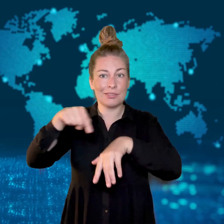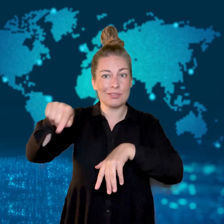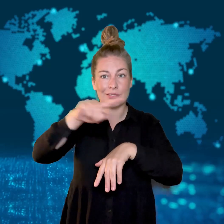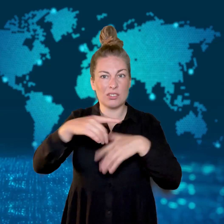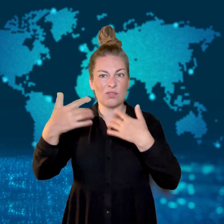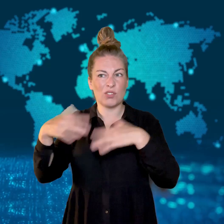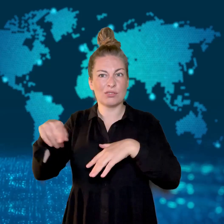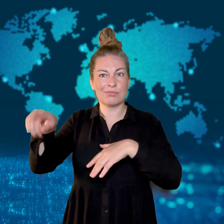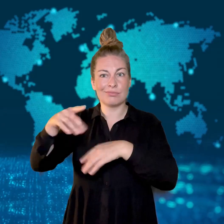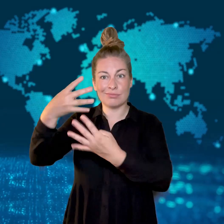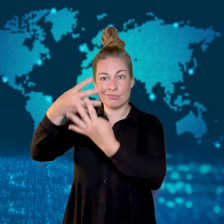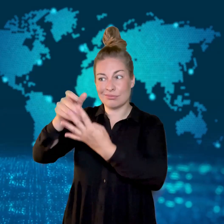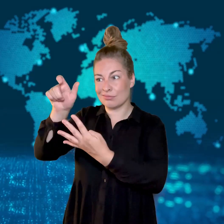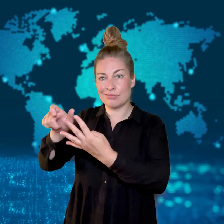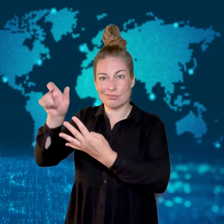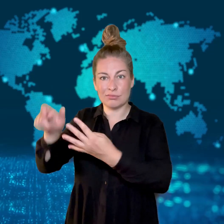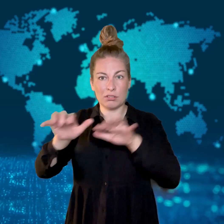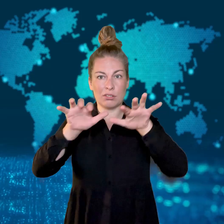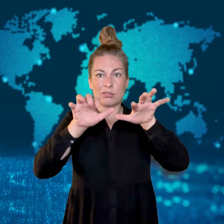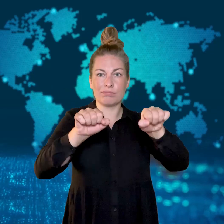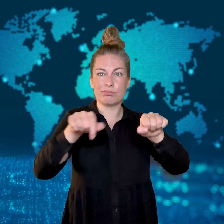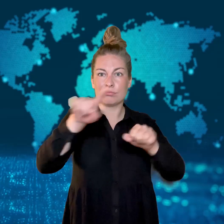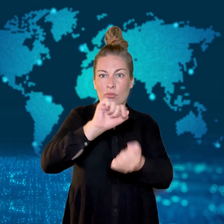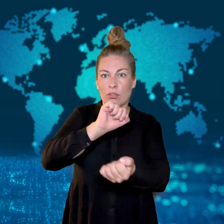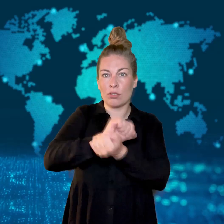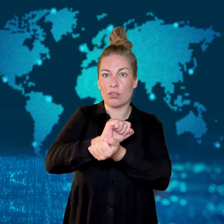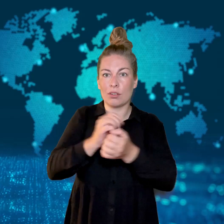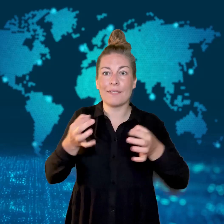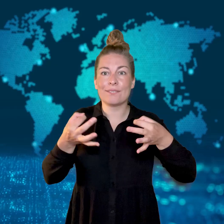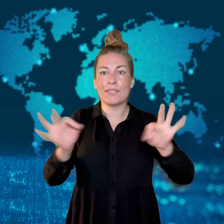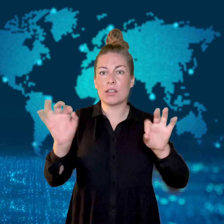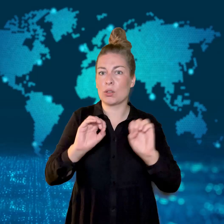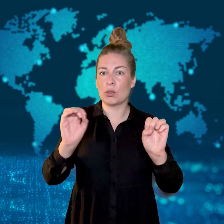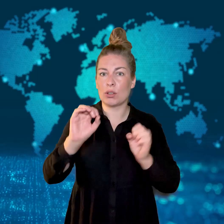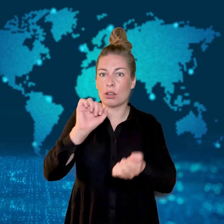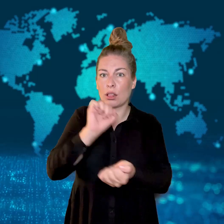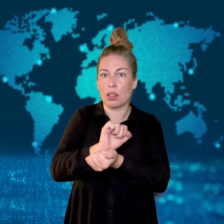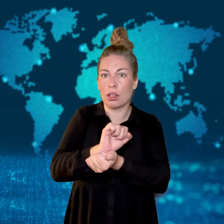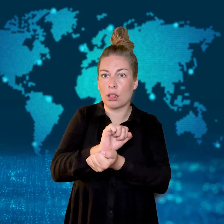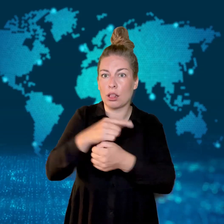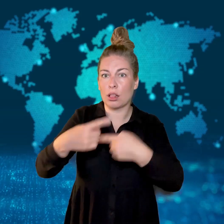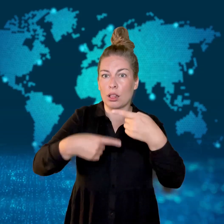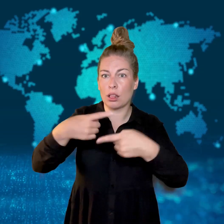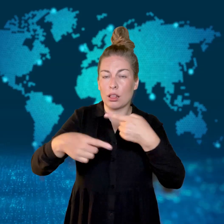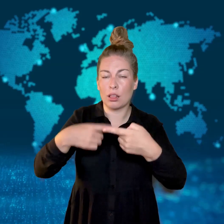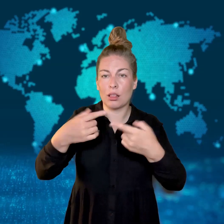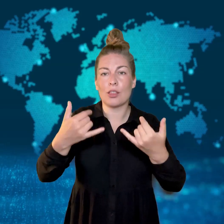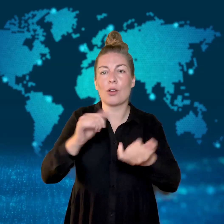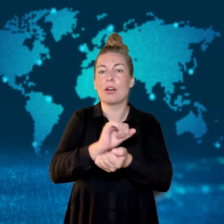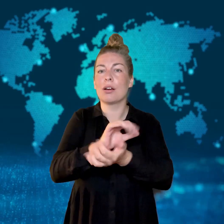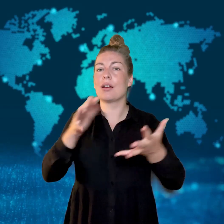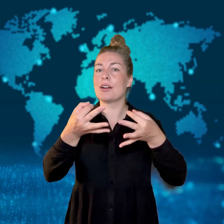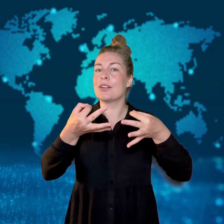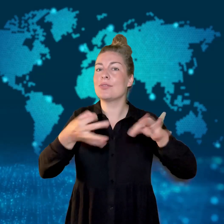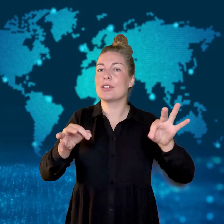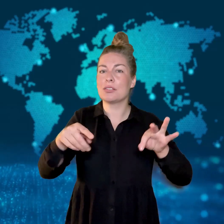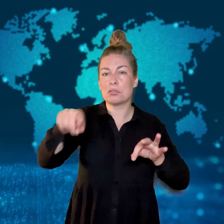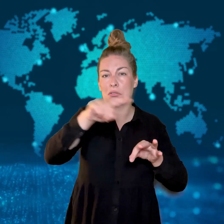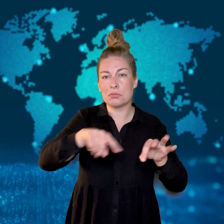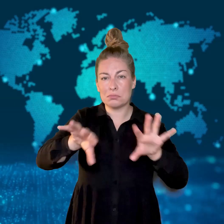after being taken hostage in Ecuador prisons. Fifty prison guards